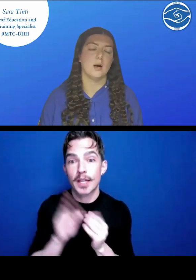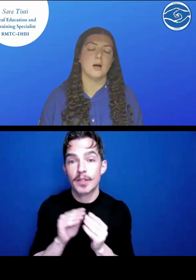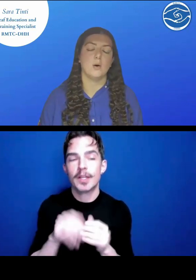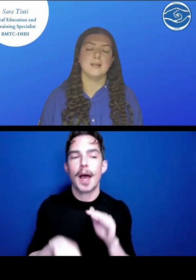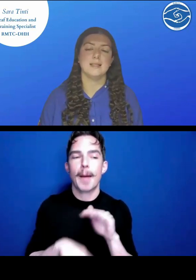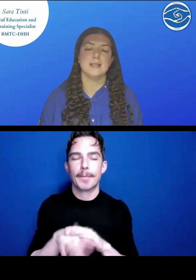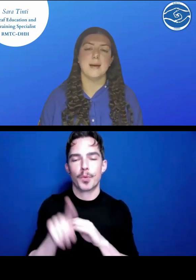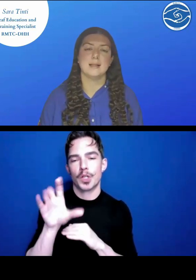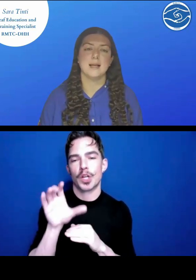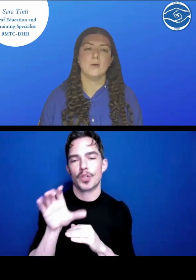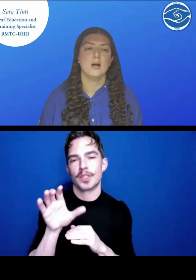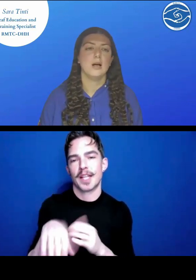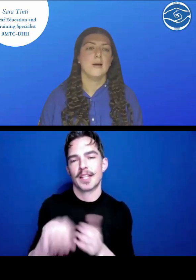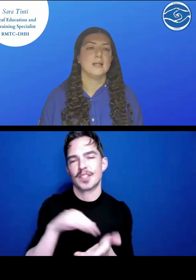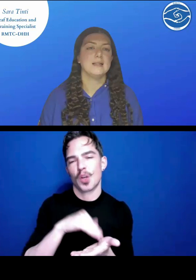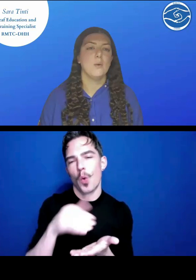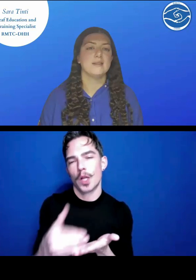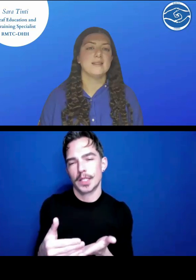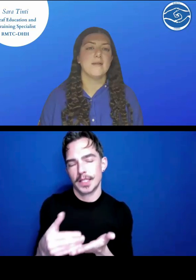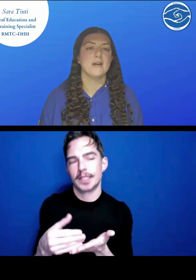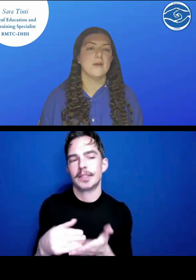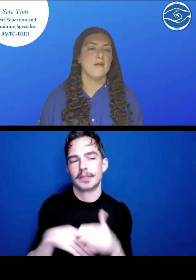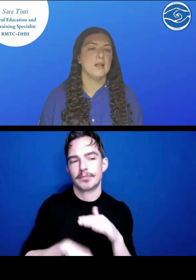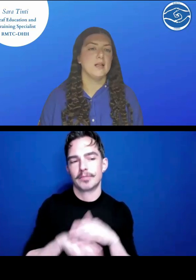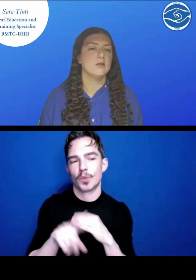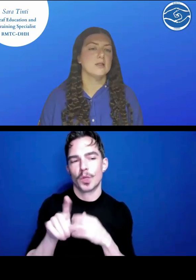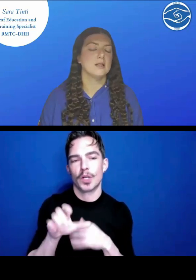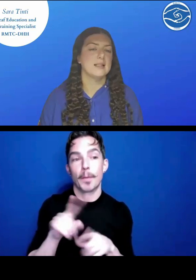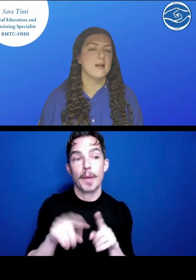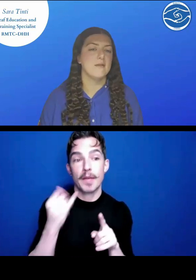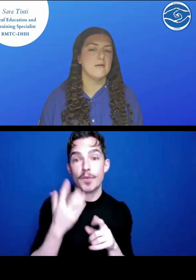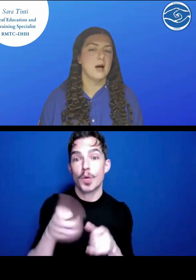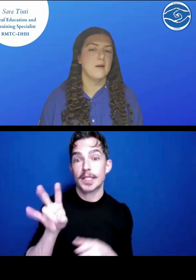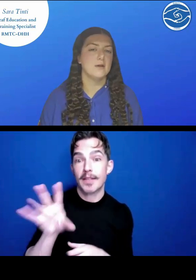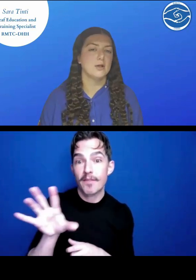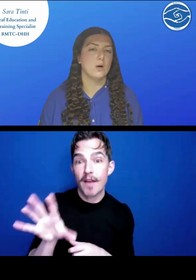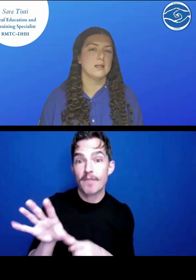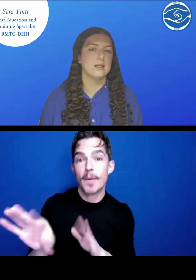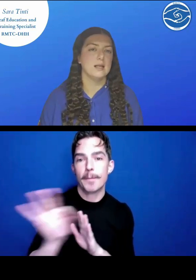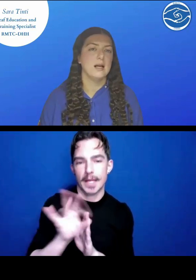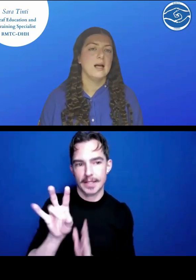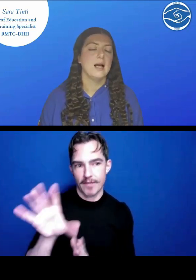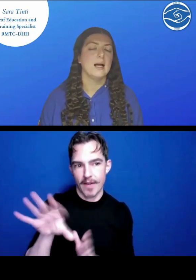where our quantities max out. But let's say I want 75 of these. You'll select 75 in your quantity.